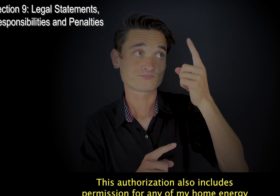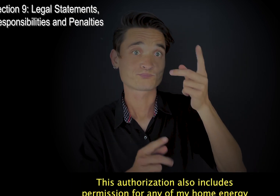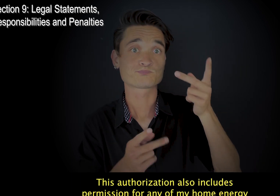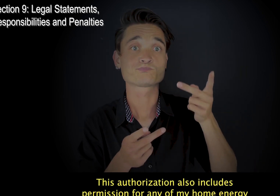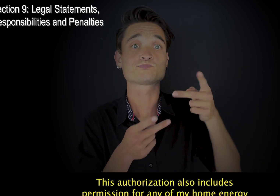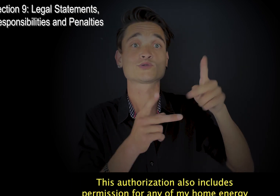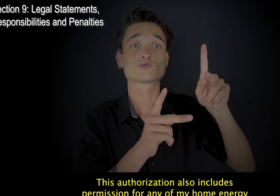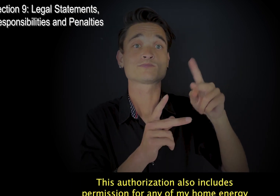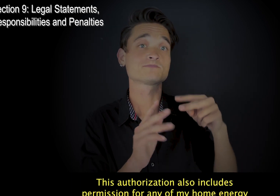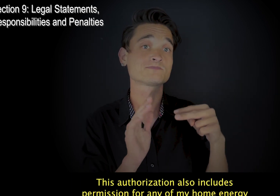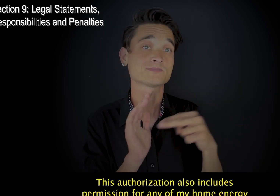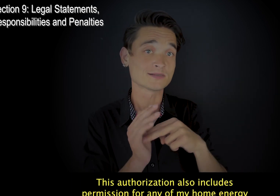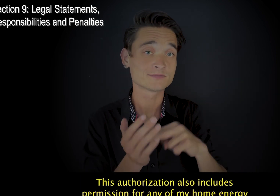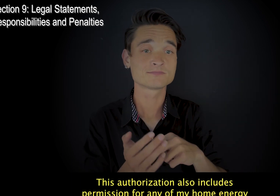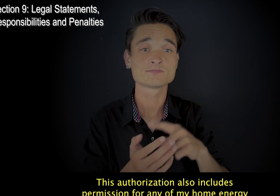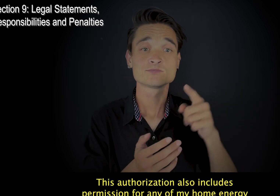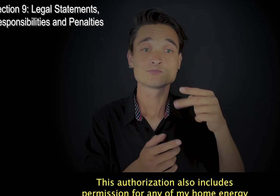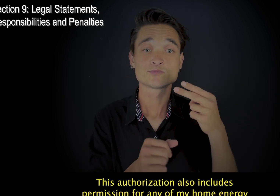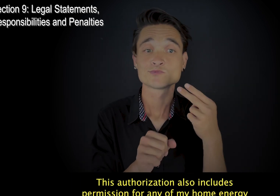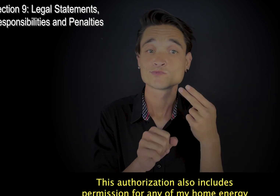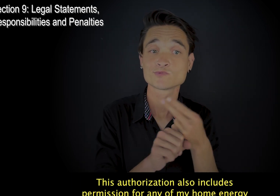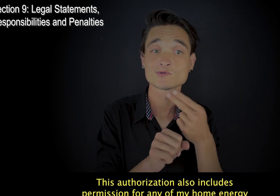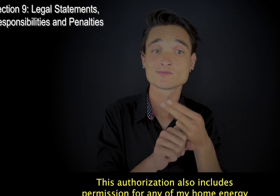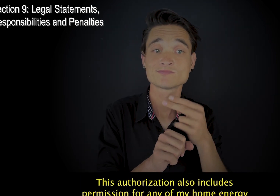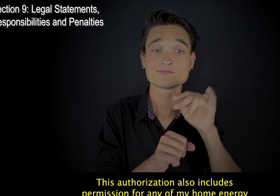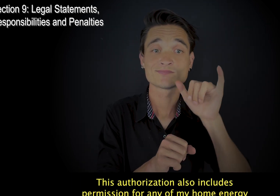This authorization also includes permission for any of my home energy